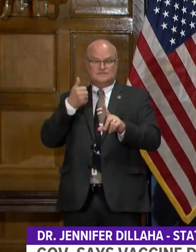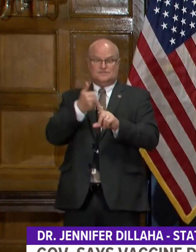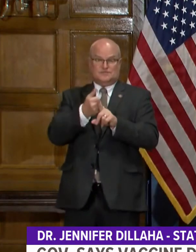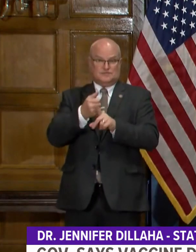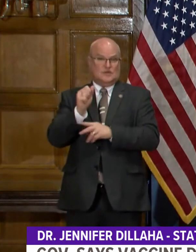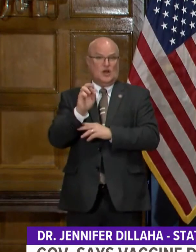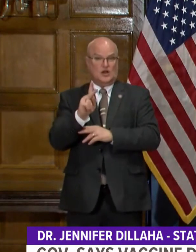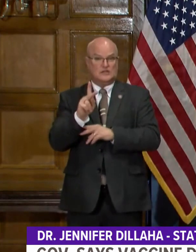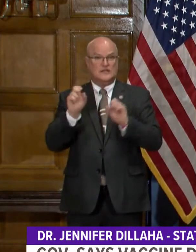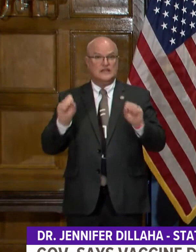VARIANTS OF THE VIRUS ARE CIRCULATING AROUND THE WORLD VARIANTS OF THE VIRUS ARE CIRCULATING AROUND THE WORLD >> CIRCULATING AROUND THE WORLD >> CIRCULATING AROUND THE WORLD >> .